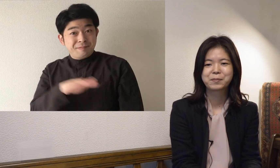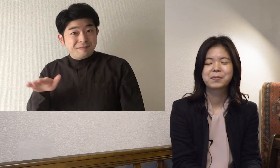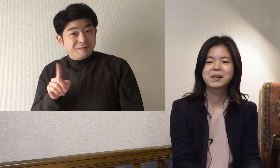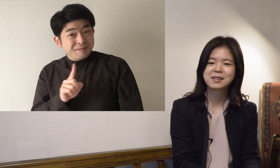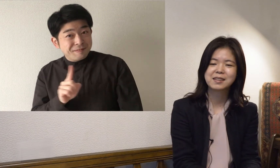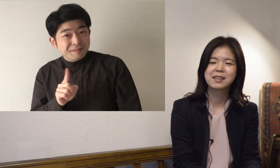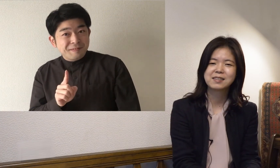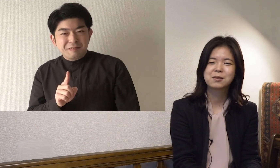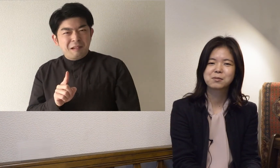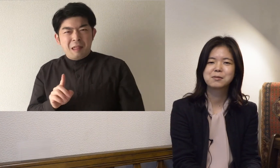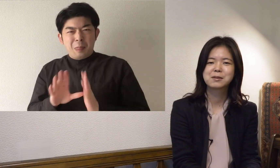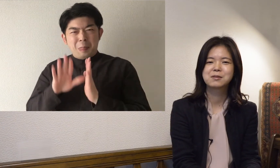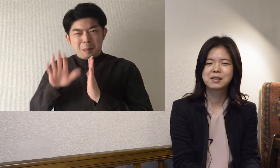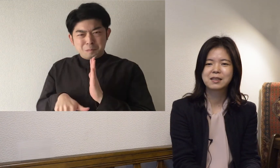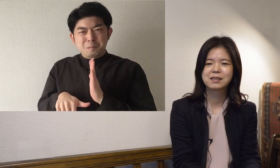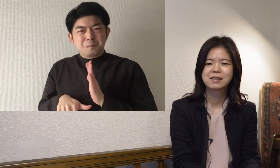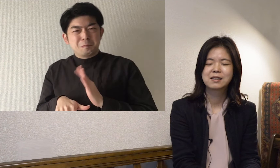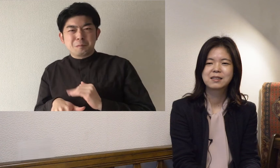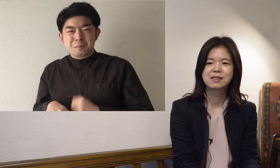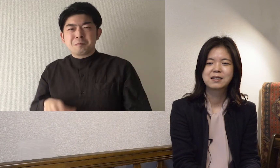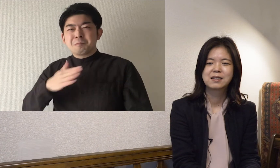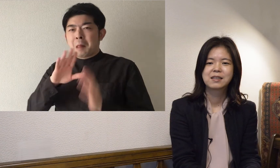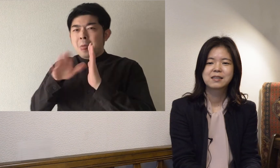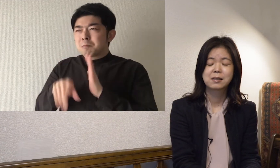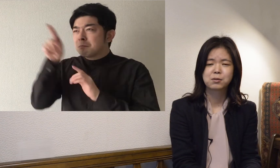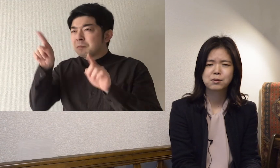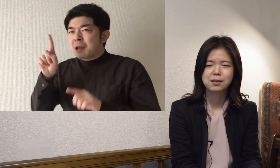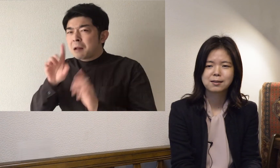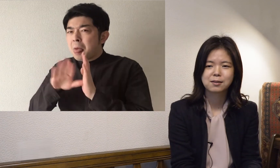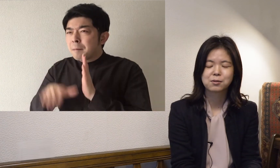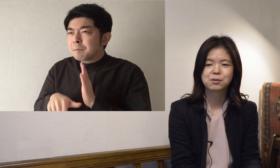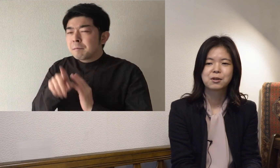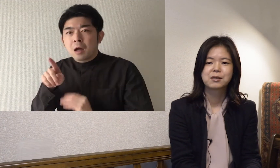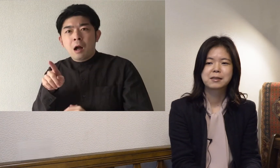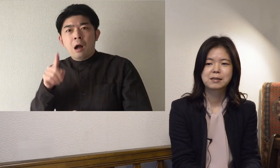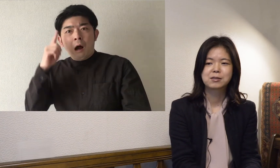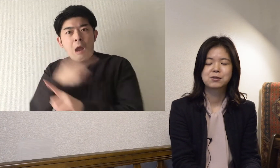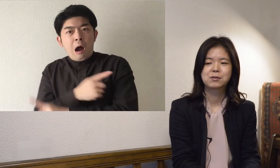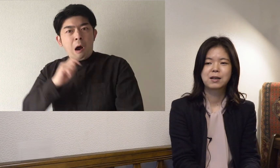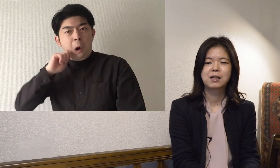You must think something is strange. It is surprisingly difficult to point out what is wrong.